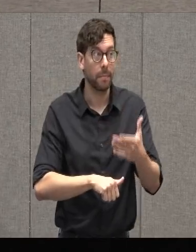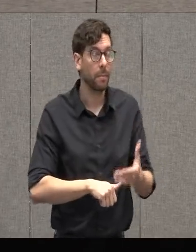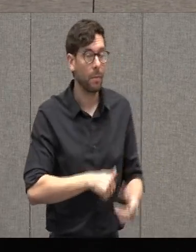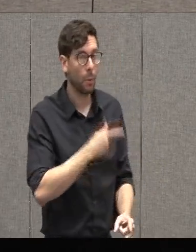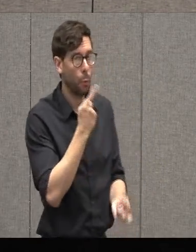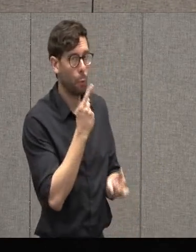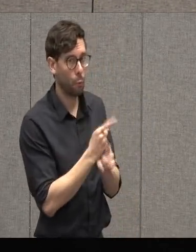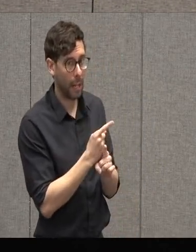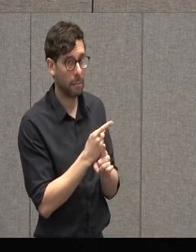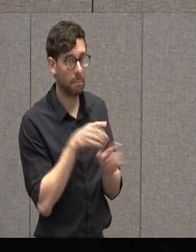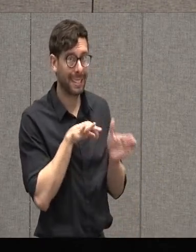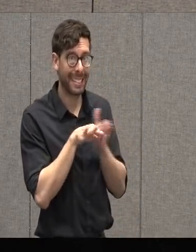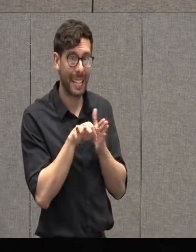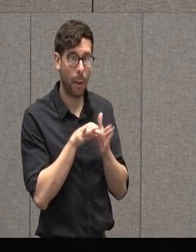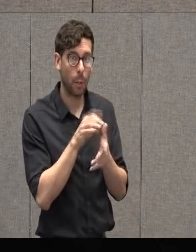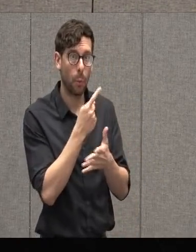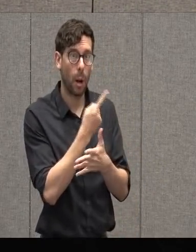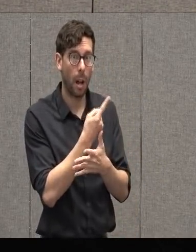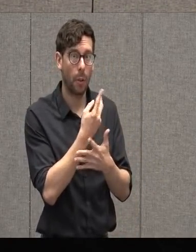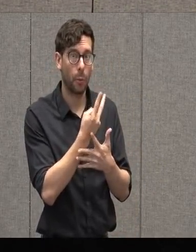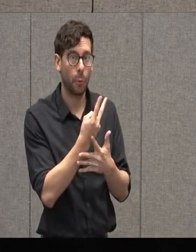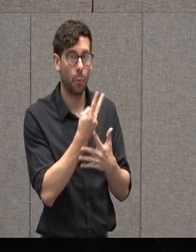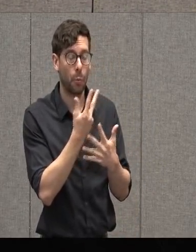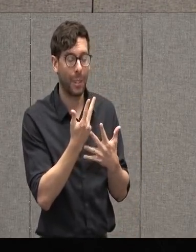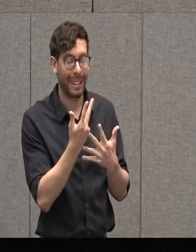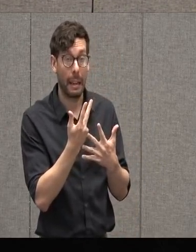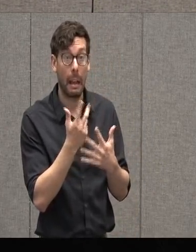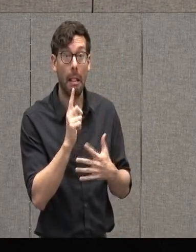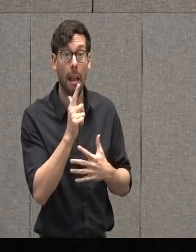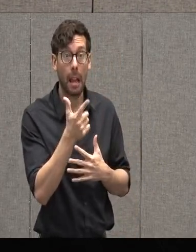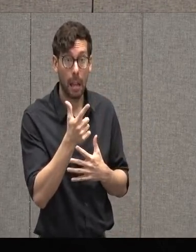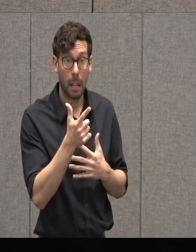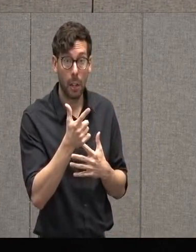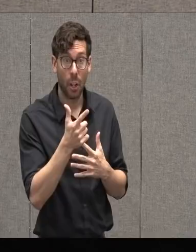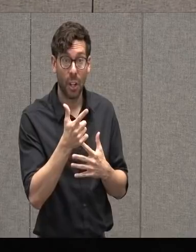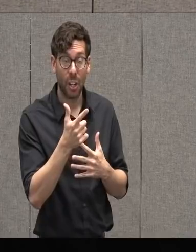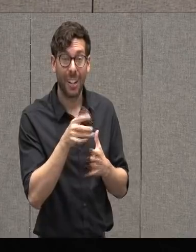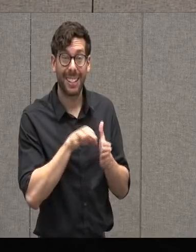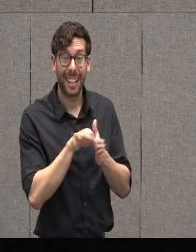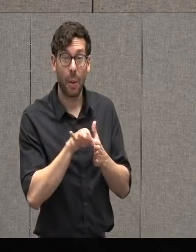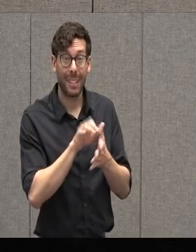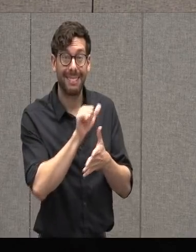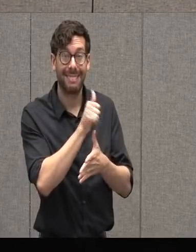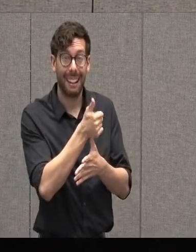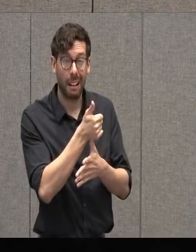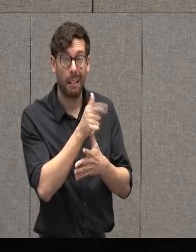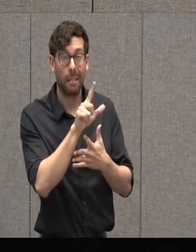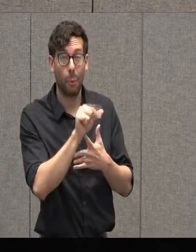then it started skip counting to 10s. Oh, wow, yeah. Yeah. And then so we're adding,